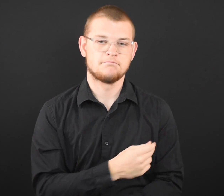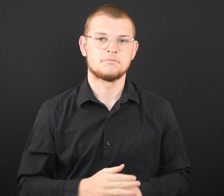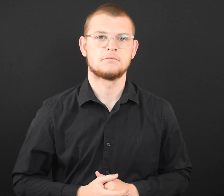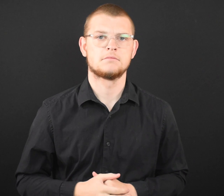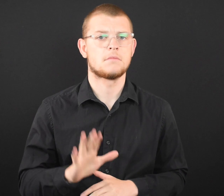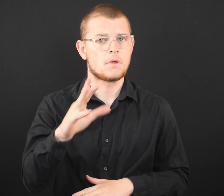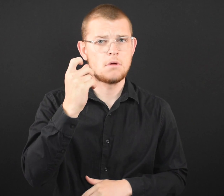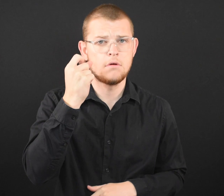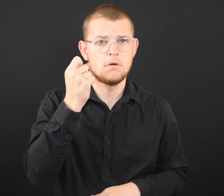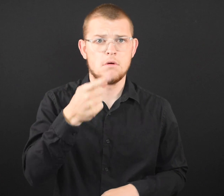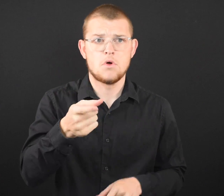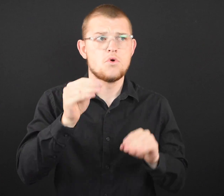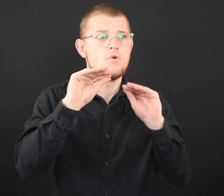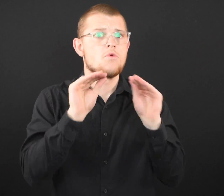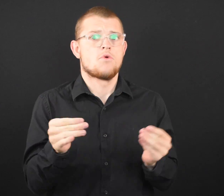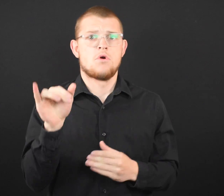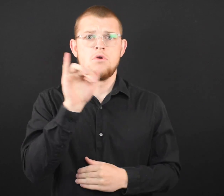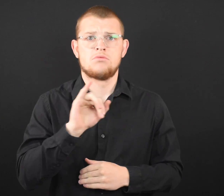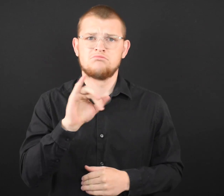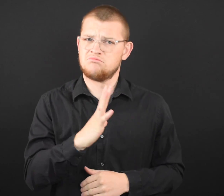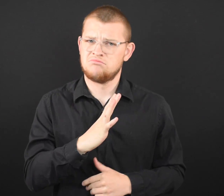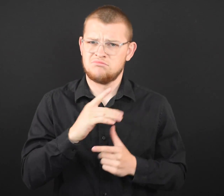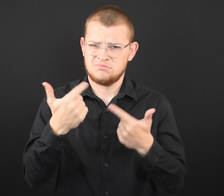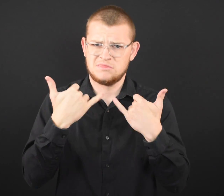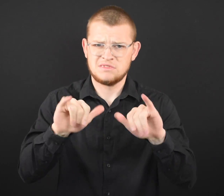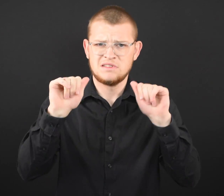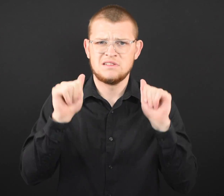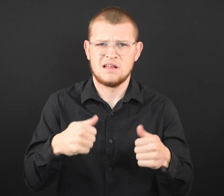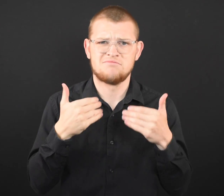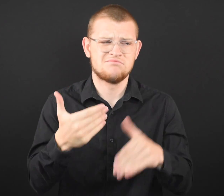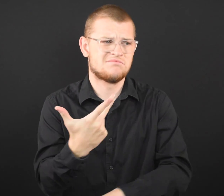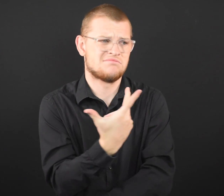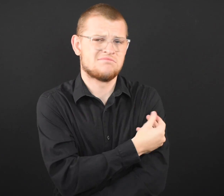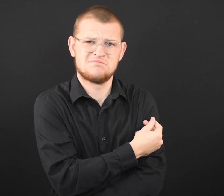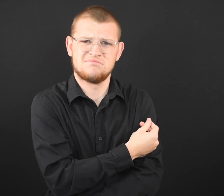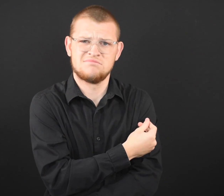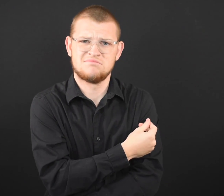COVID-19 vaccine if you do not have insurance and/or cannot pay the administration fee.